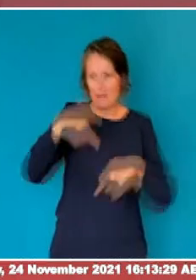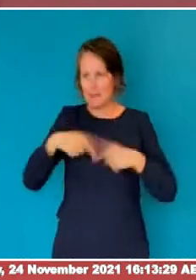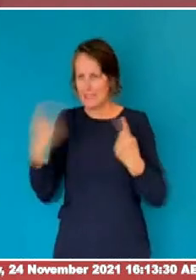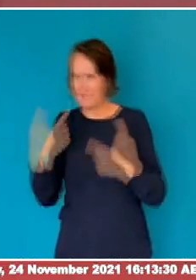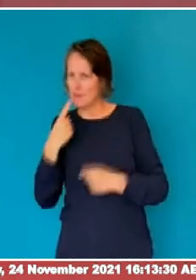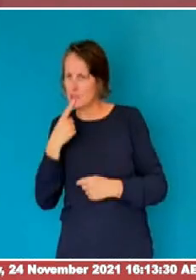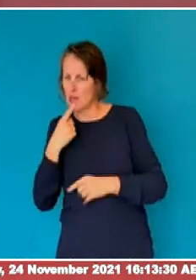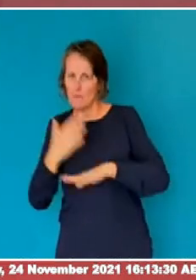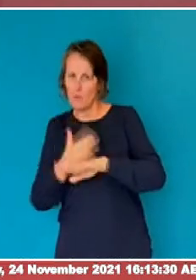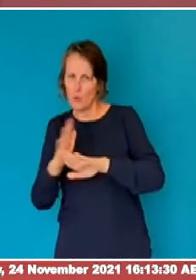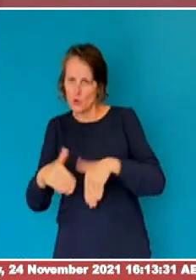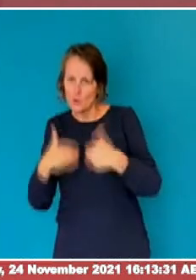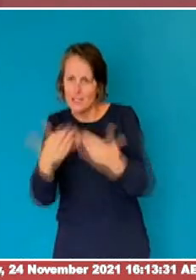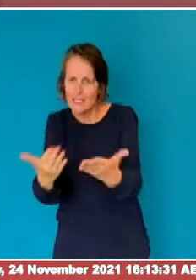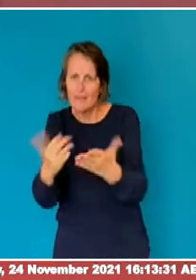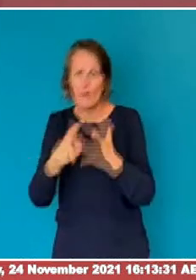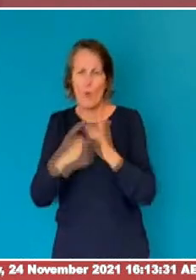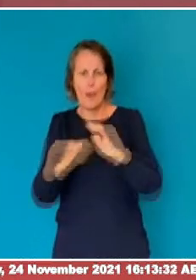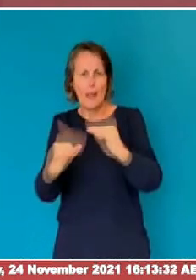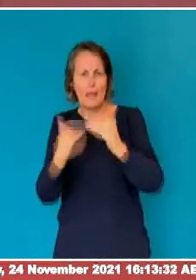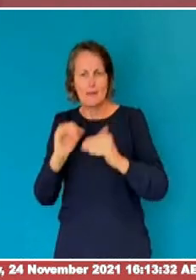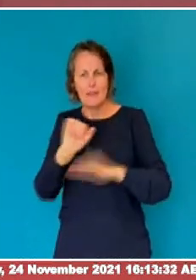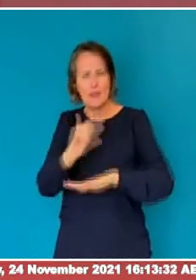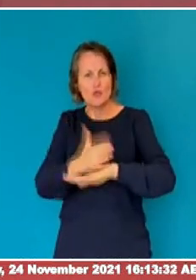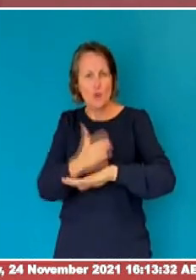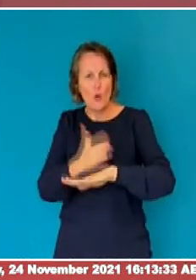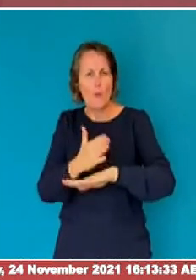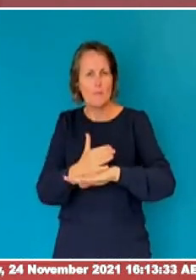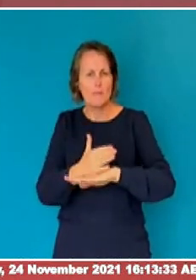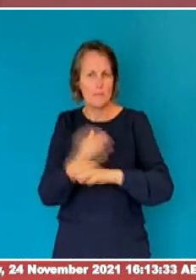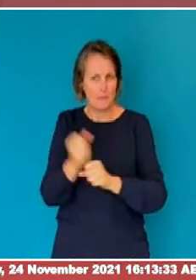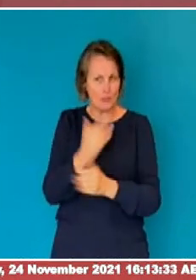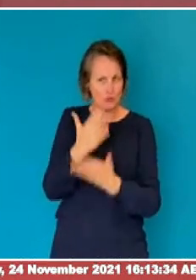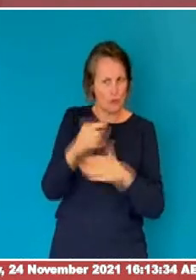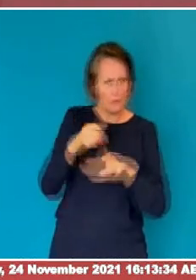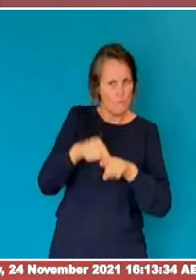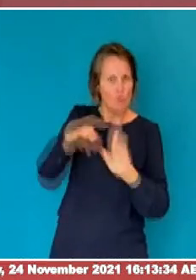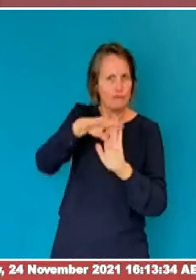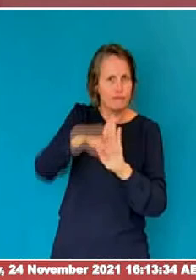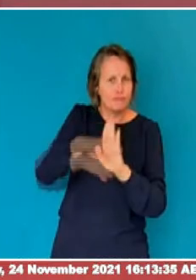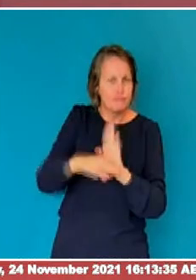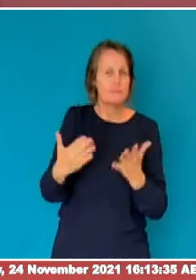look for work with restrictions. Thank you. Just one more point on your statement.